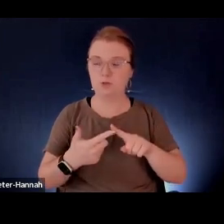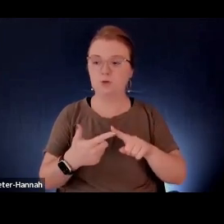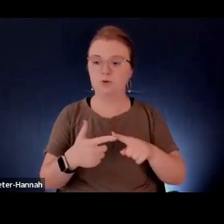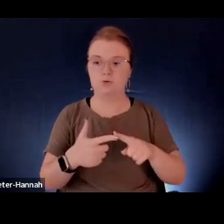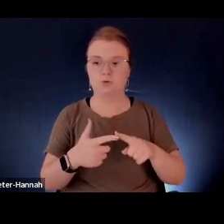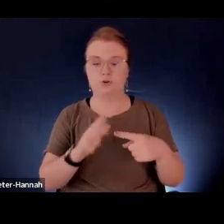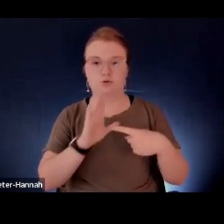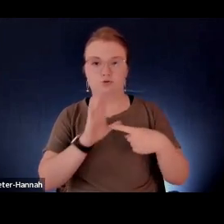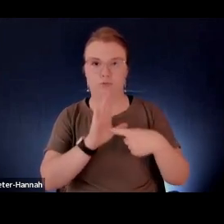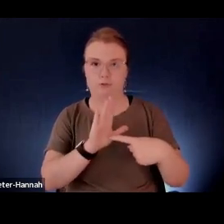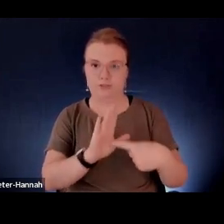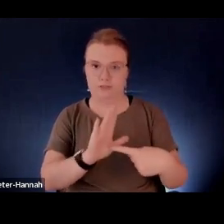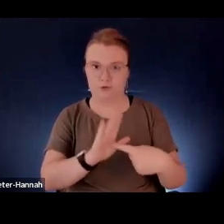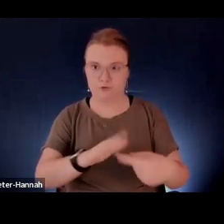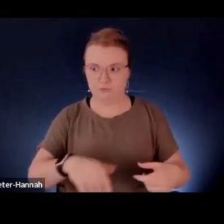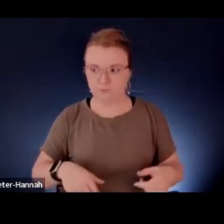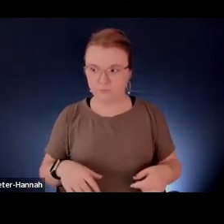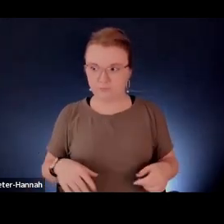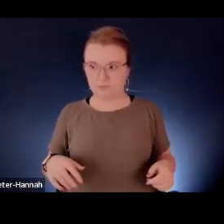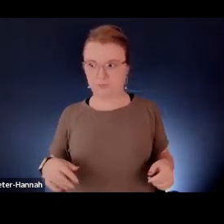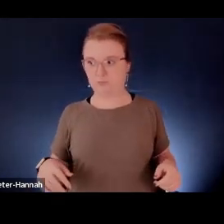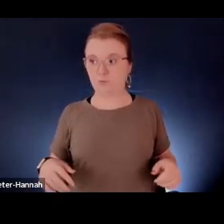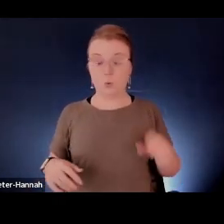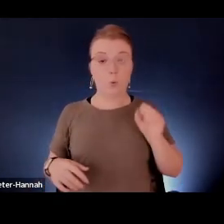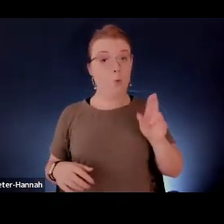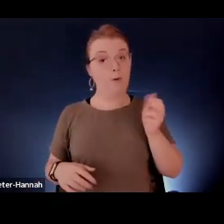So, representation or multiple means of representation